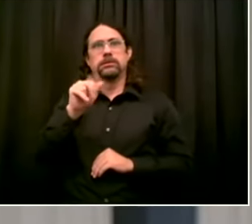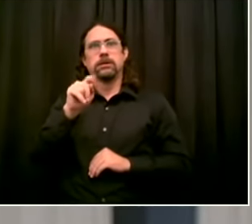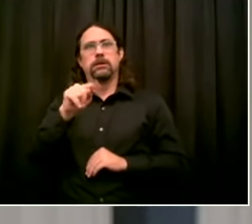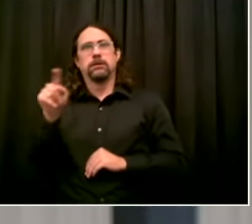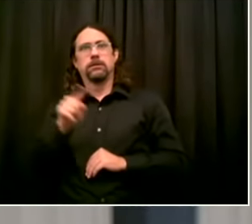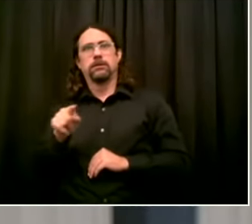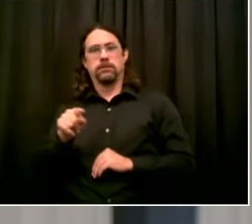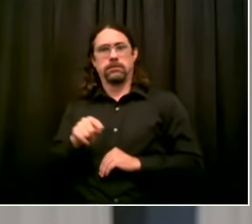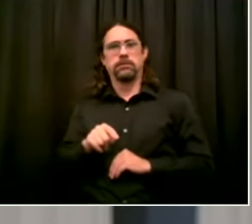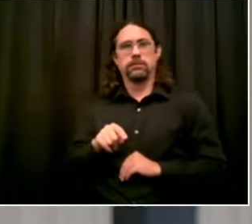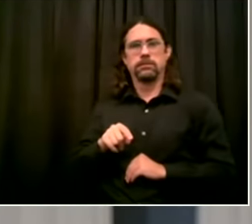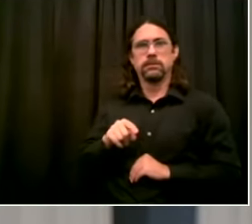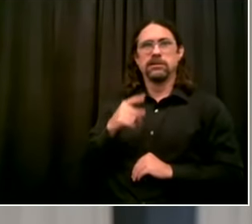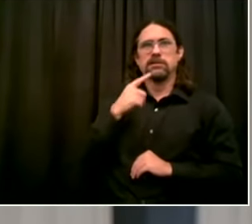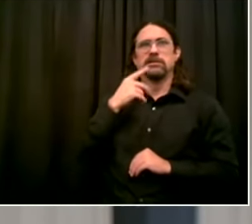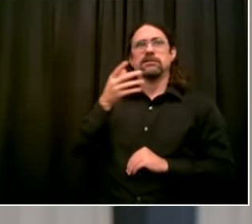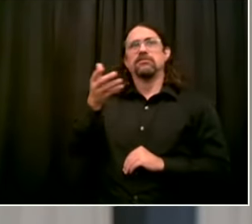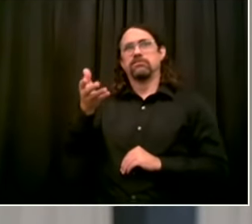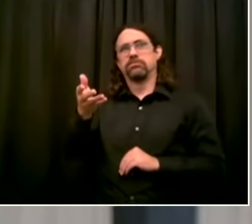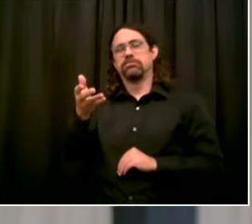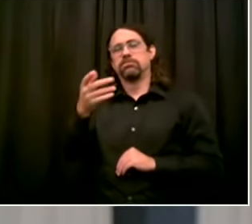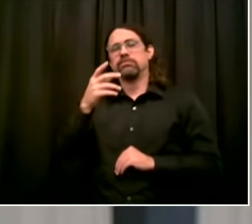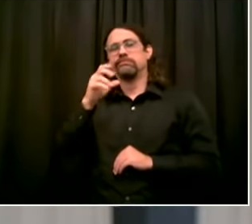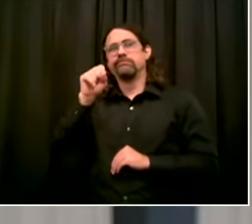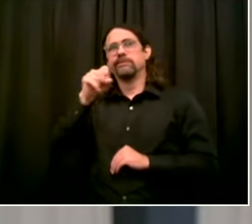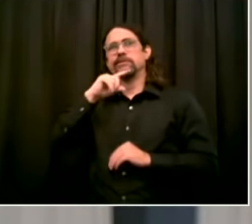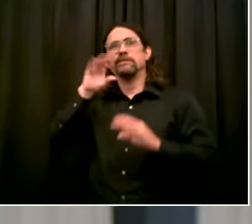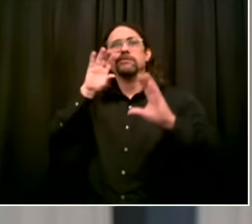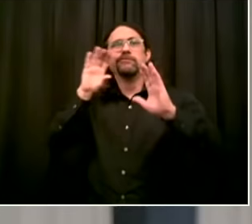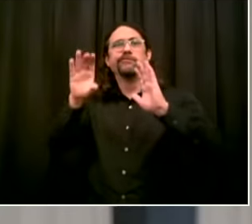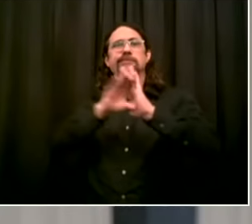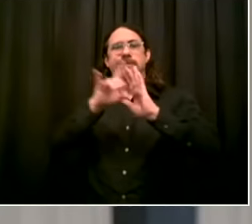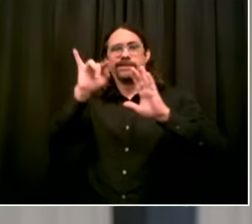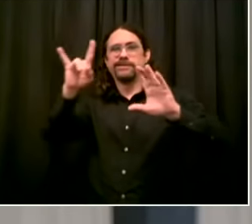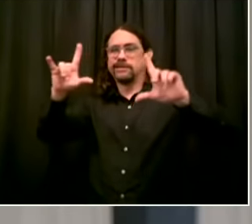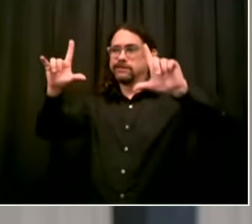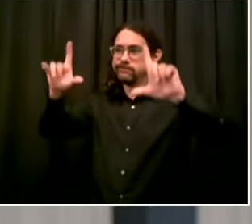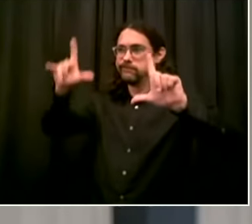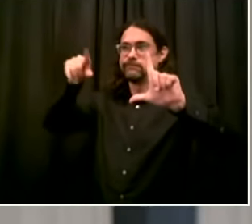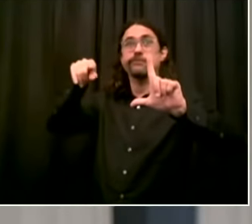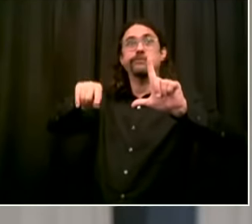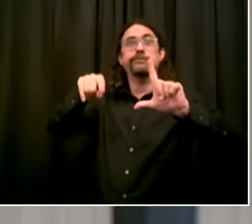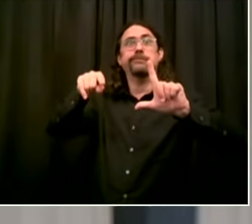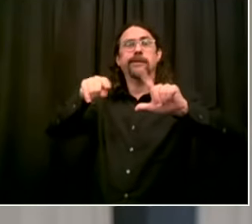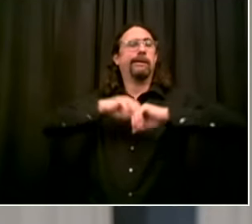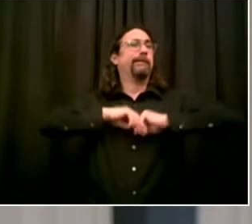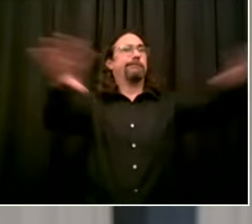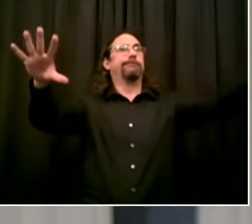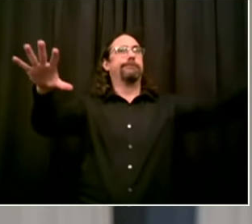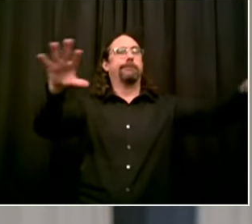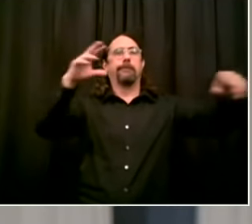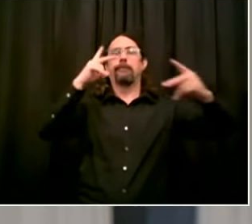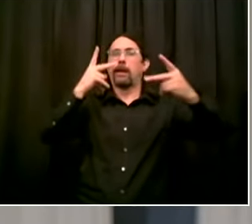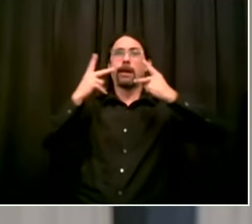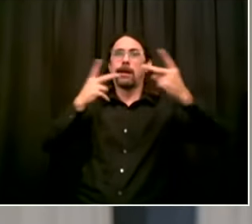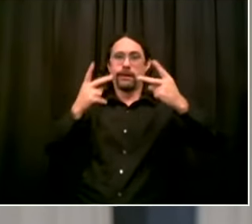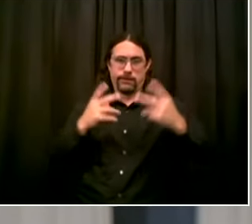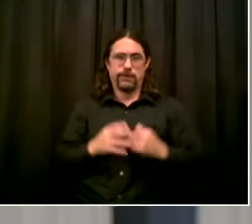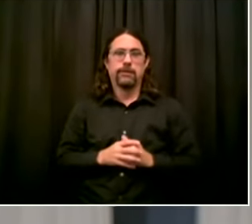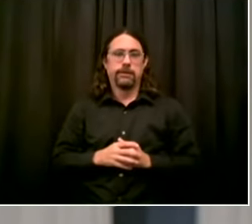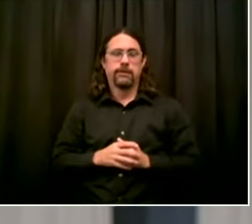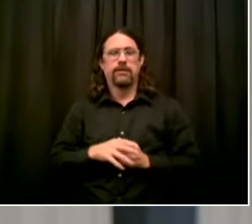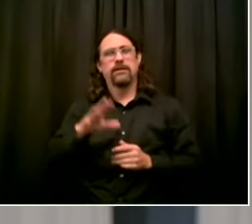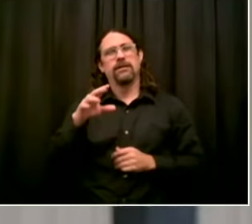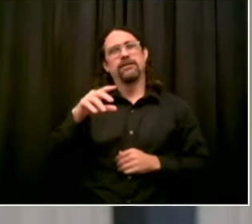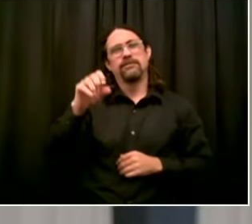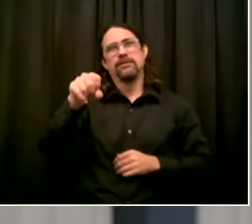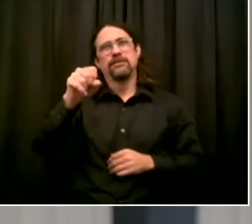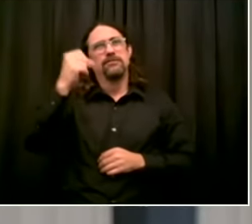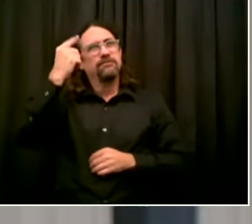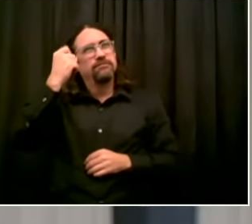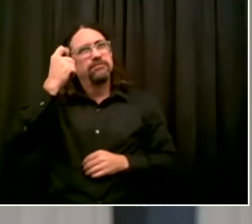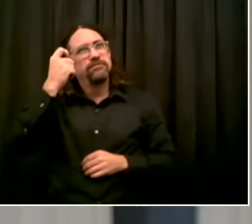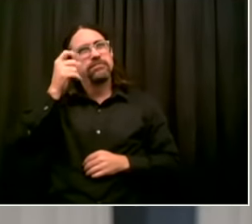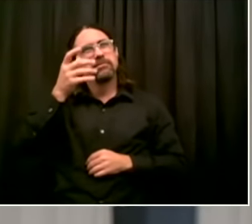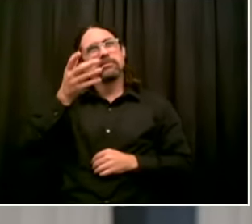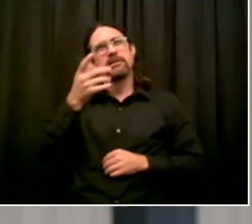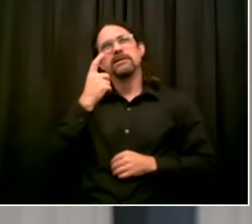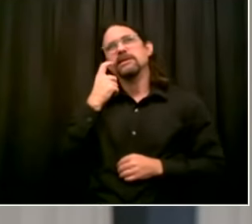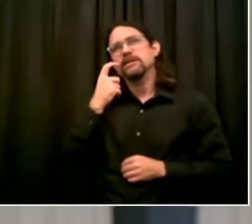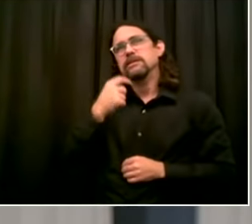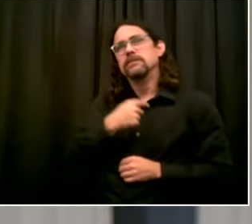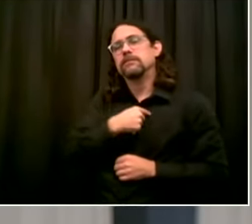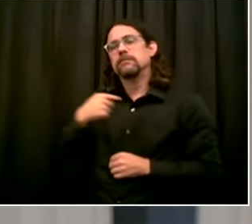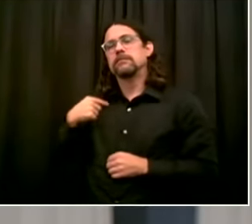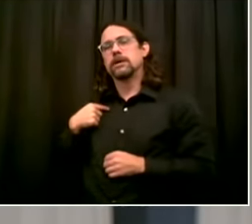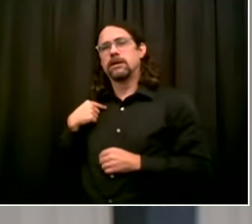I SAW A VARIETY